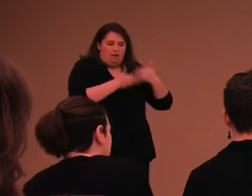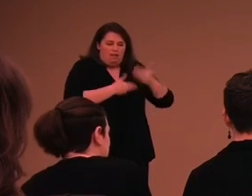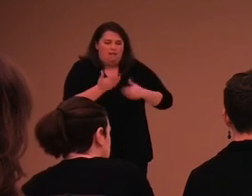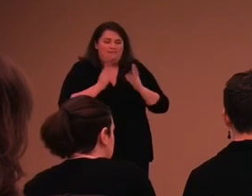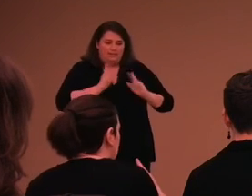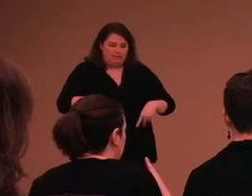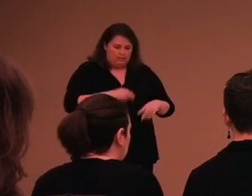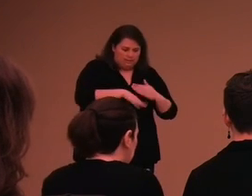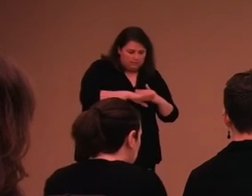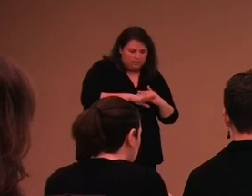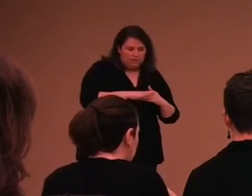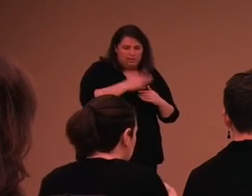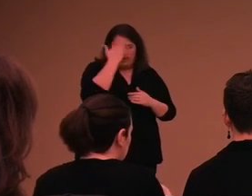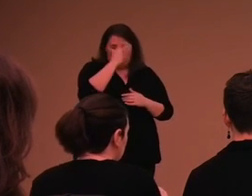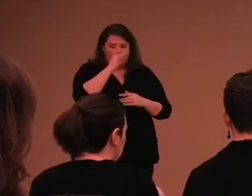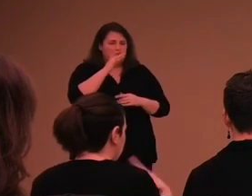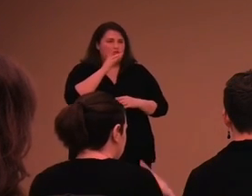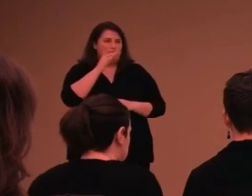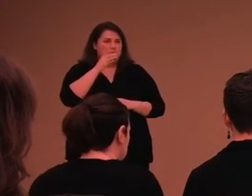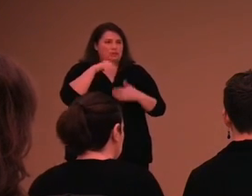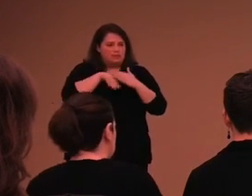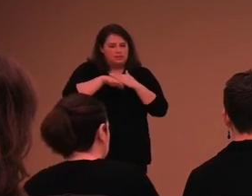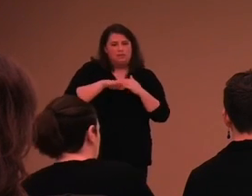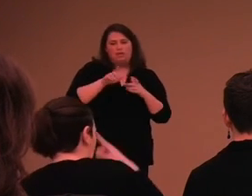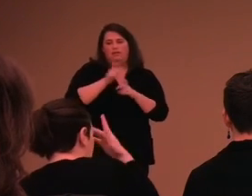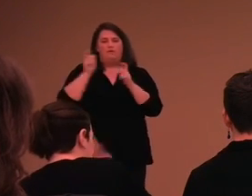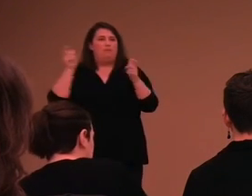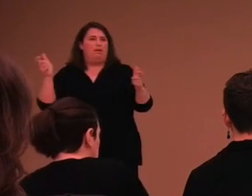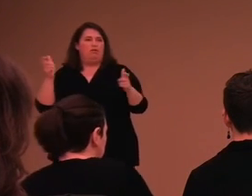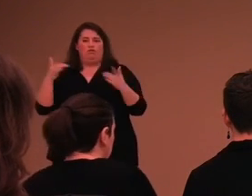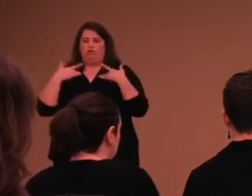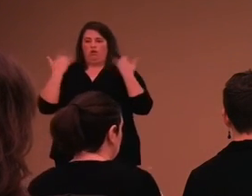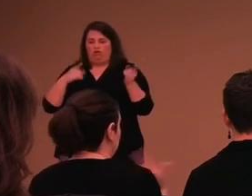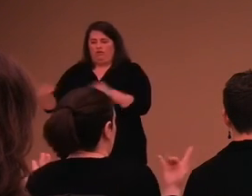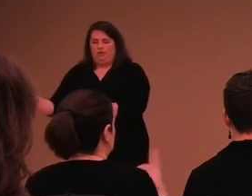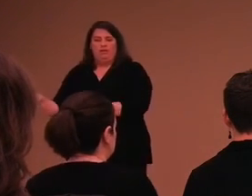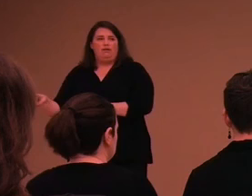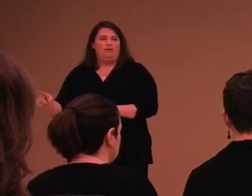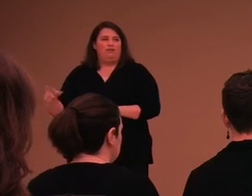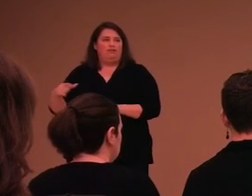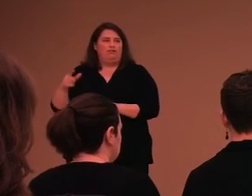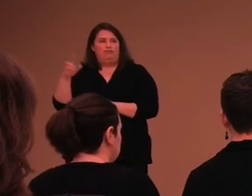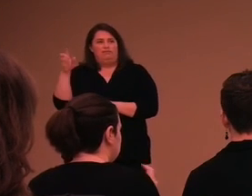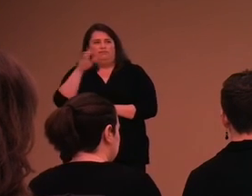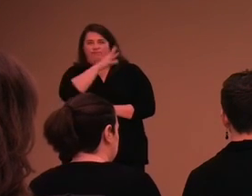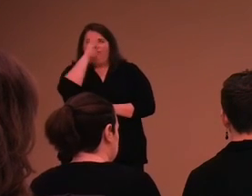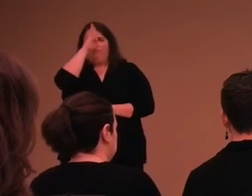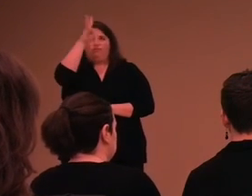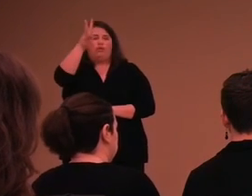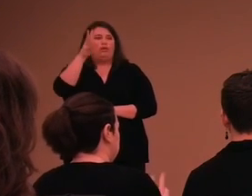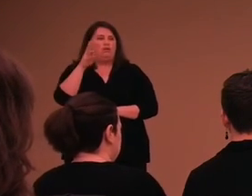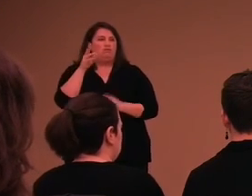through the intellectual accessibility to the large event in innovative creative approaches that we haven't thought of yet, so